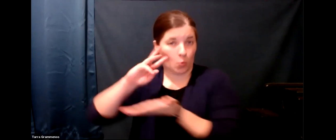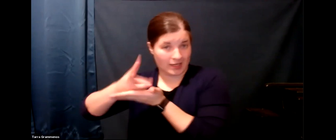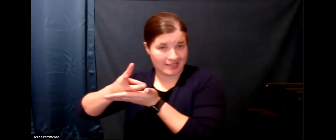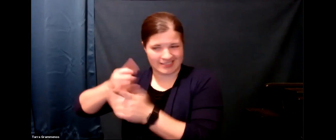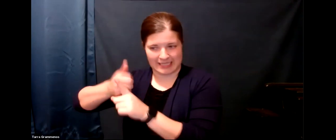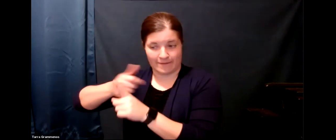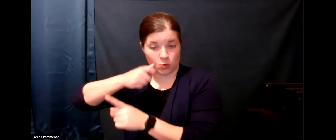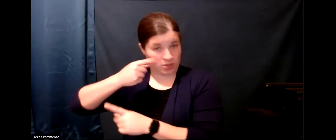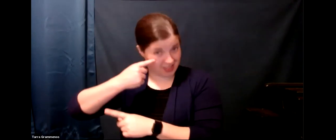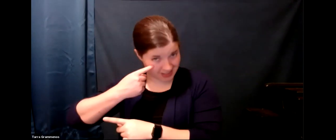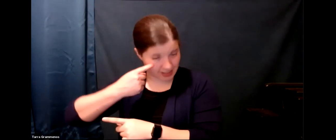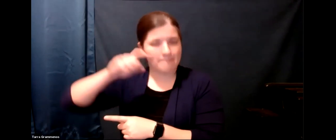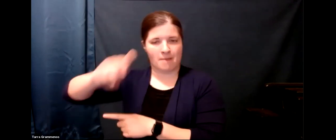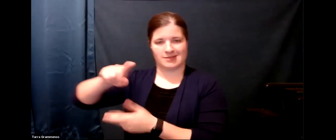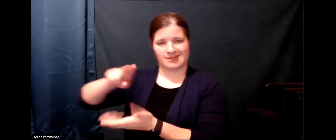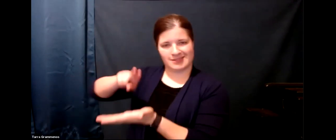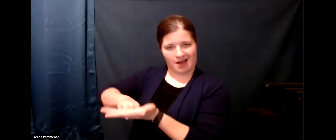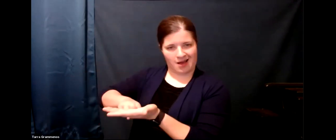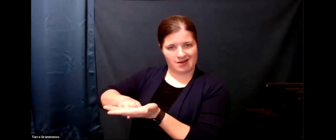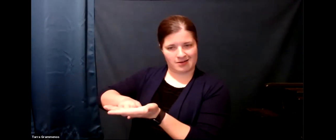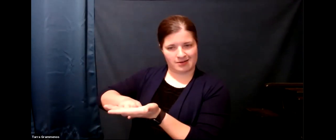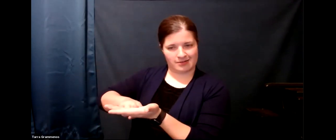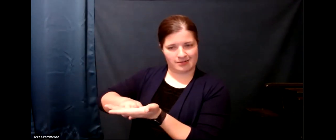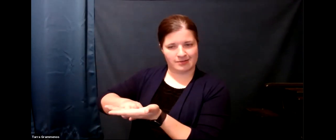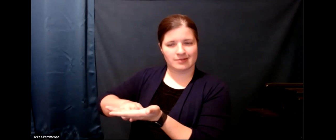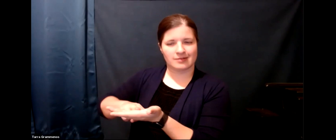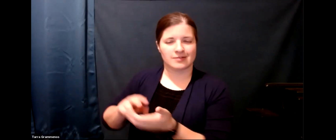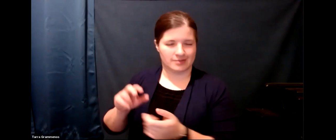So this is a registered voter signature envelope.